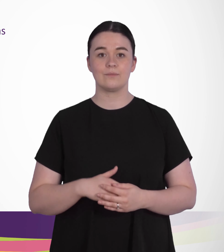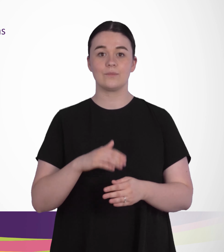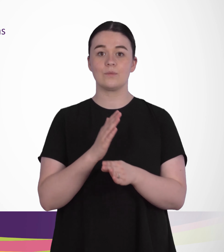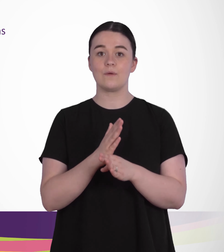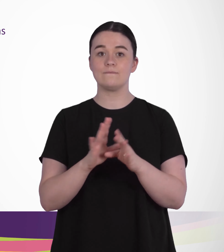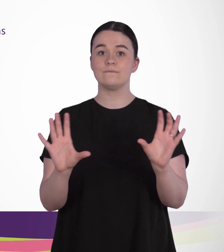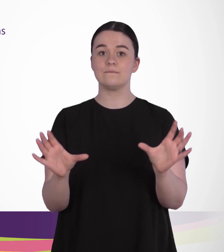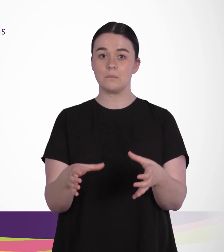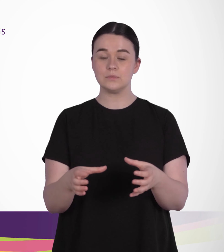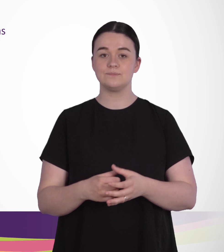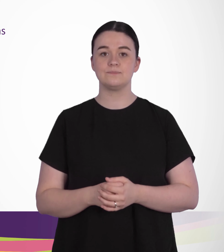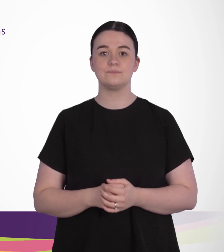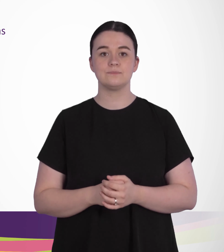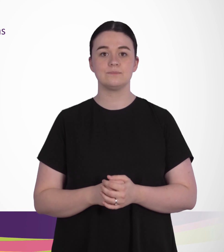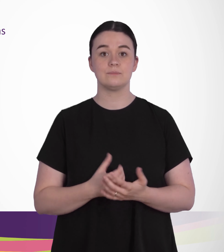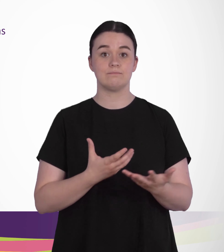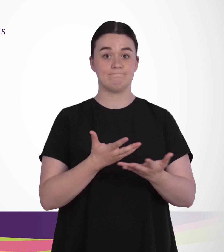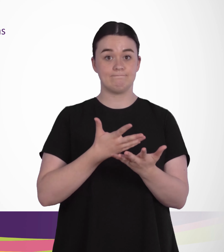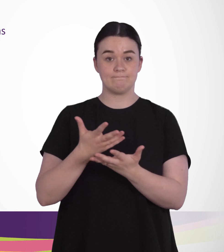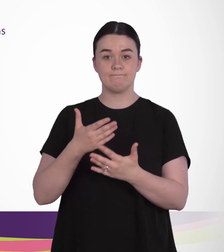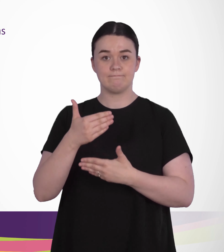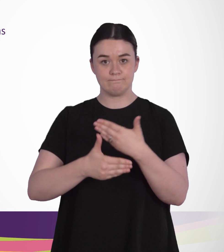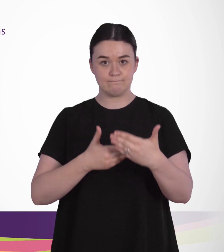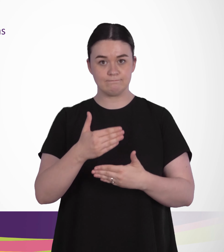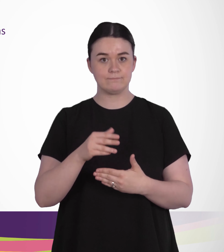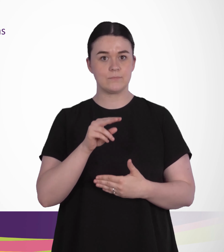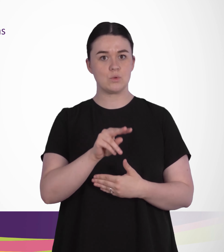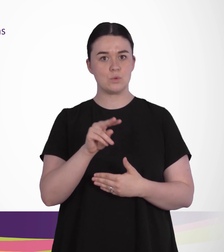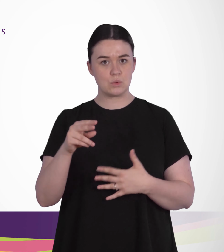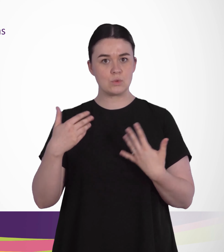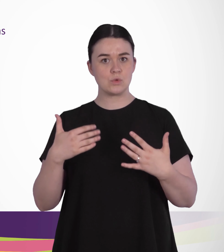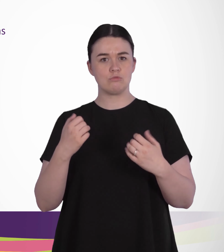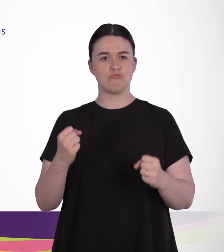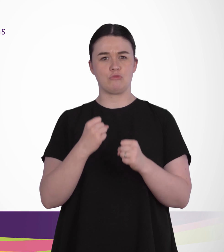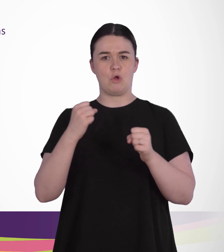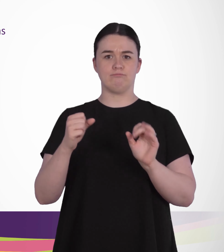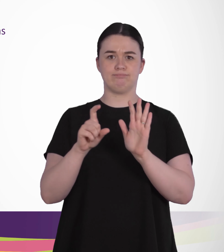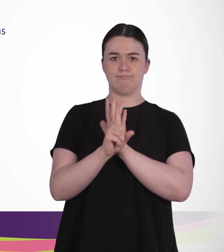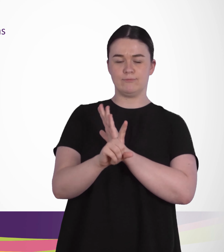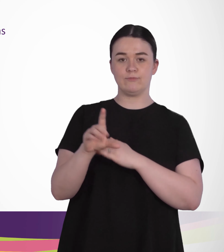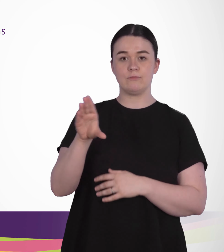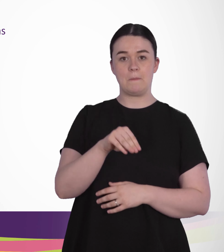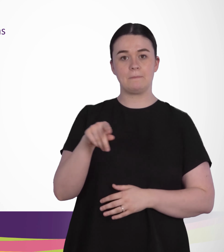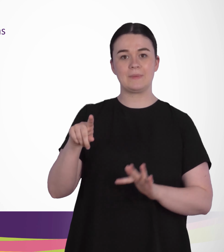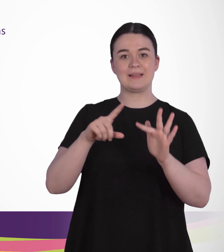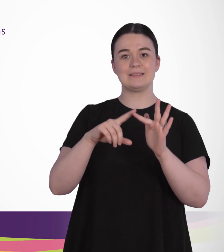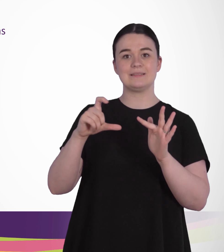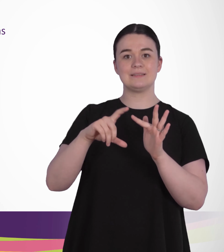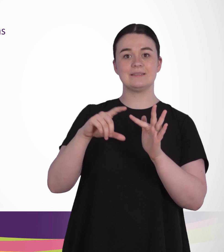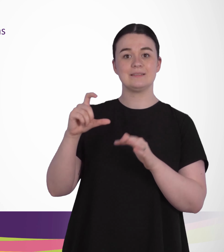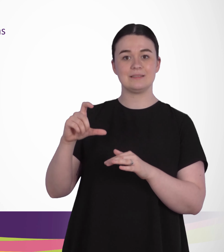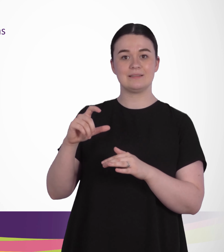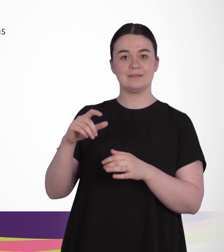Workforce The consultation process saw strong representation from the ECEC sector,